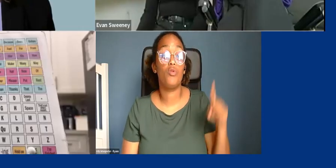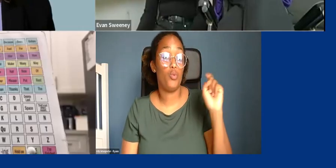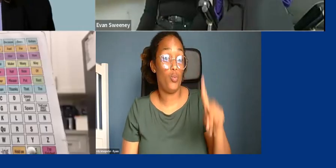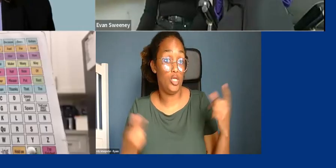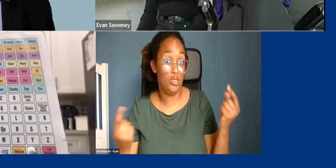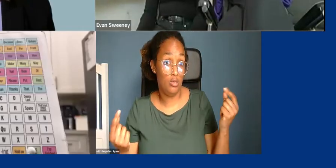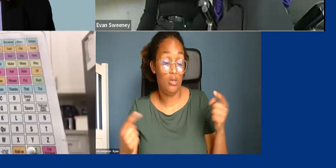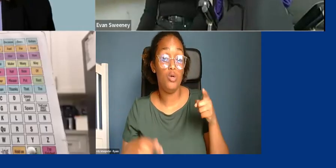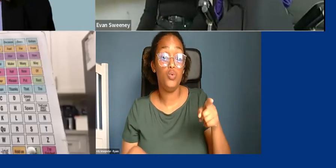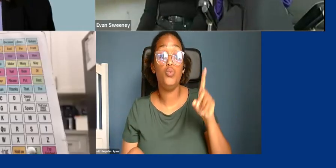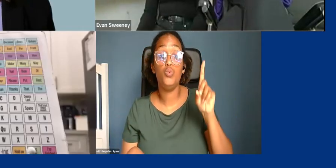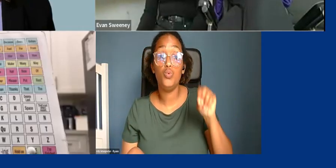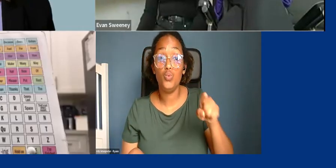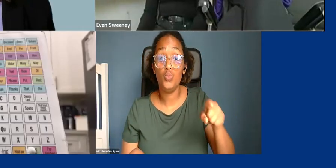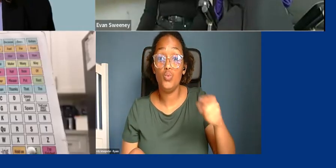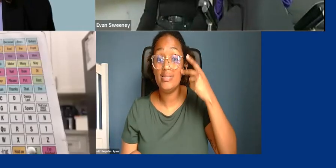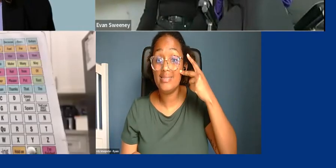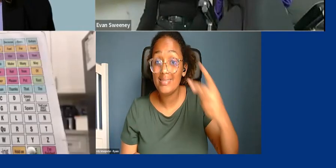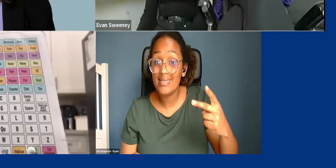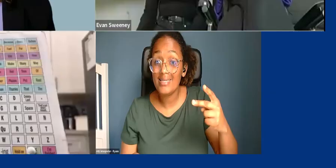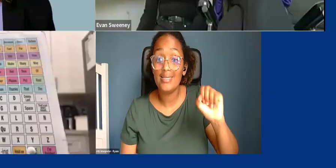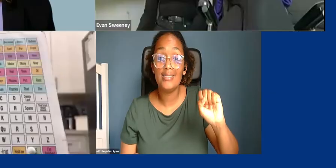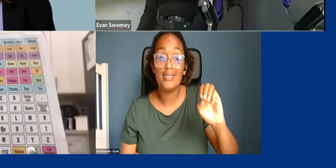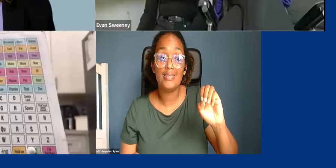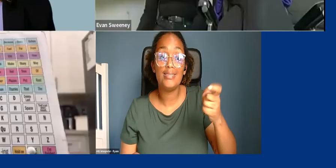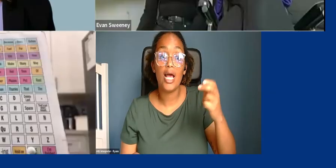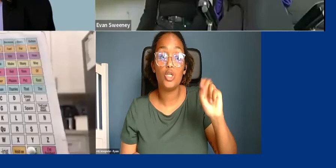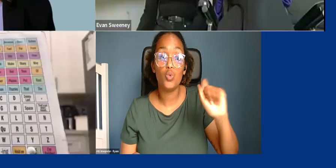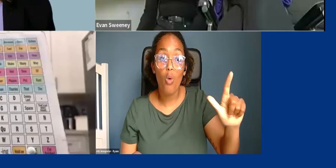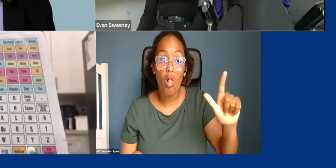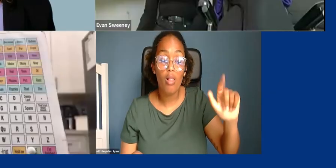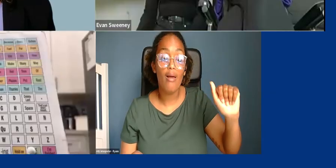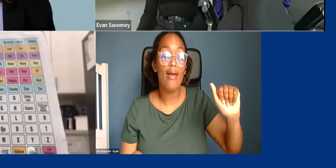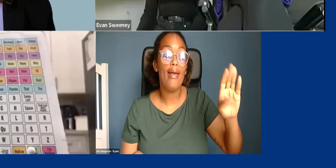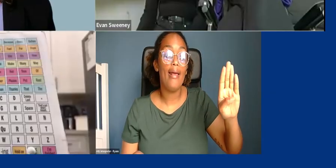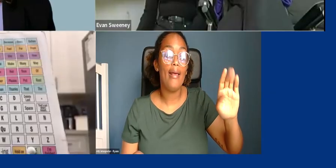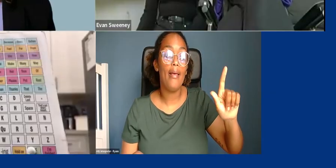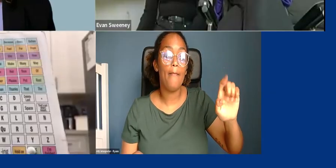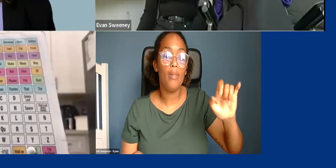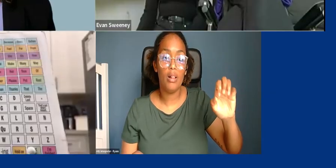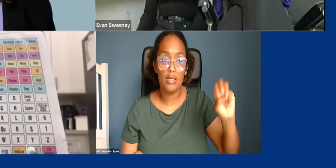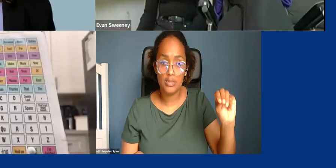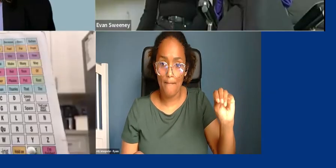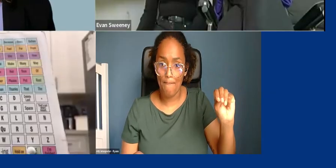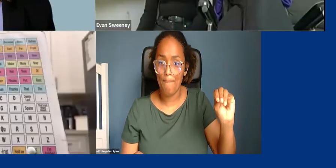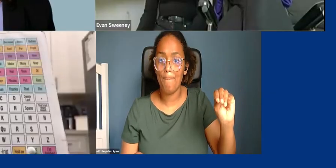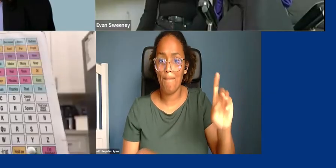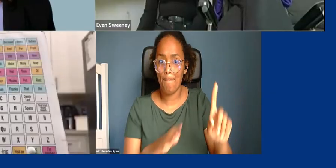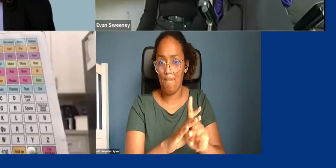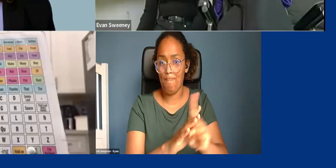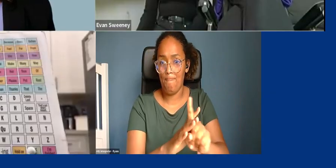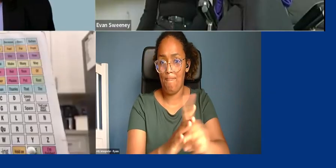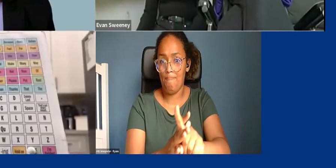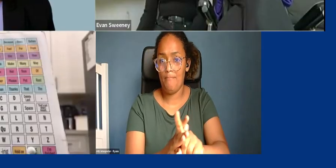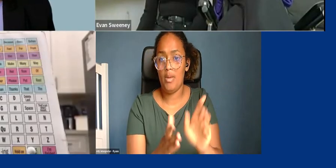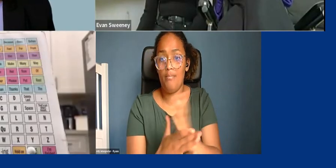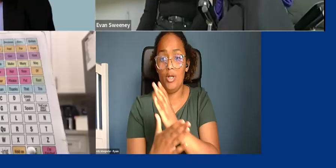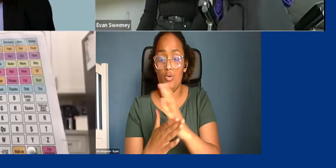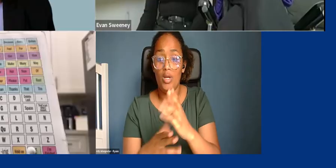relationships between temporarily able-bodied parents and their adult children with disabilities?